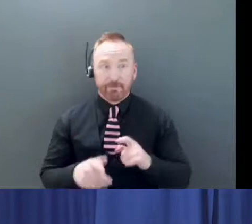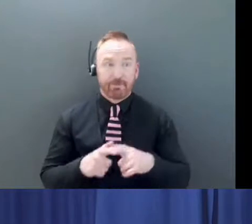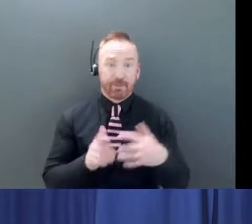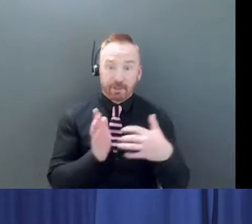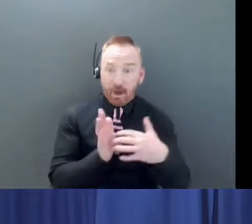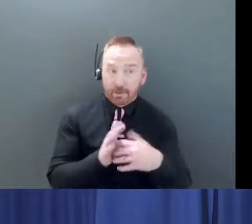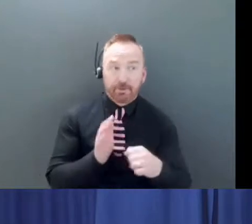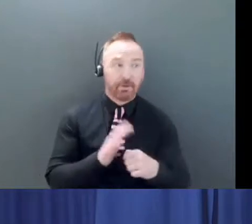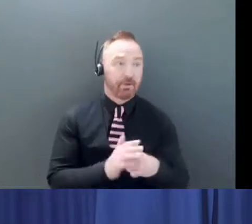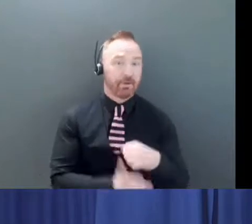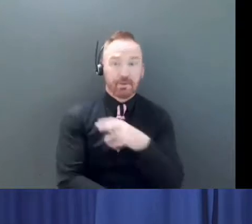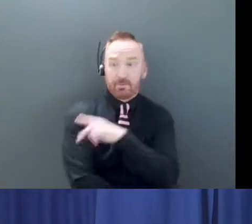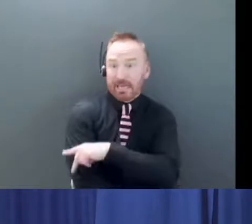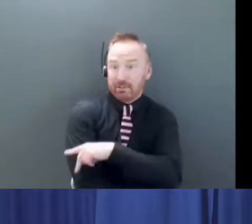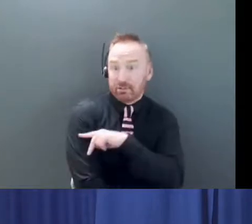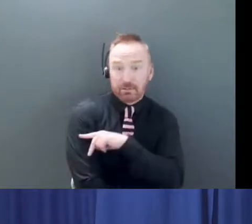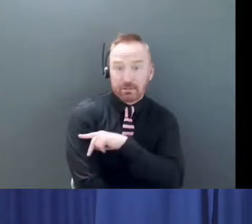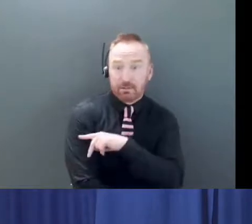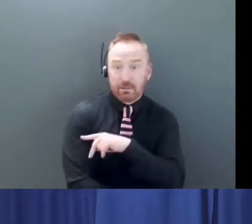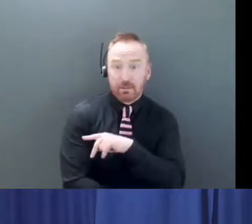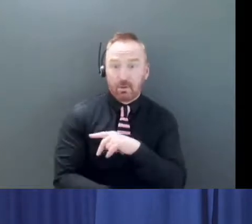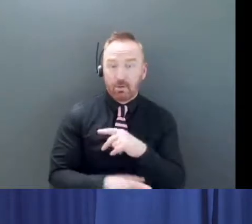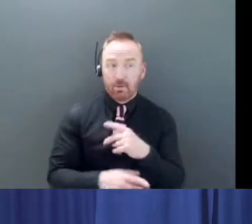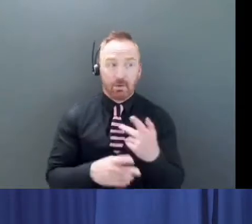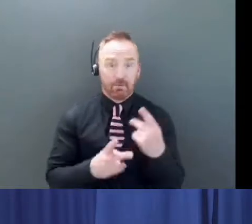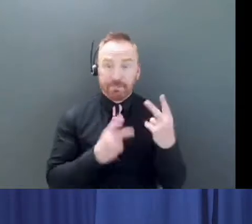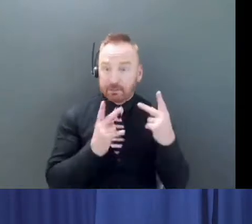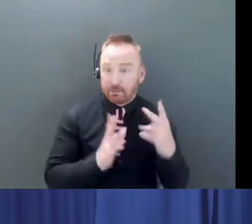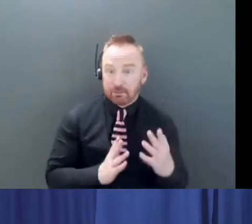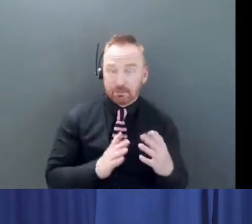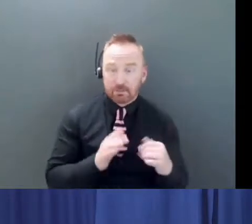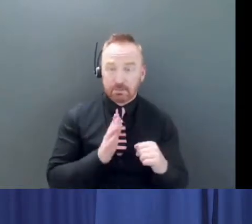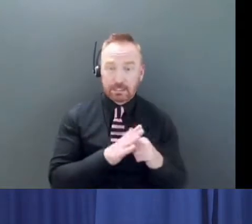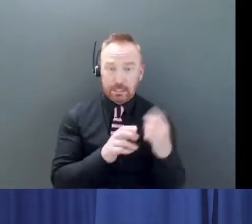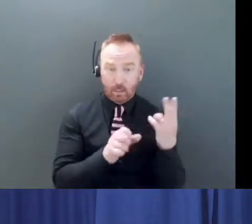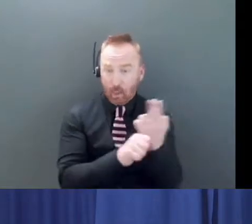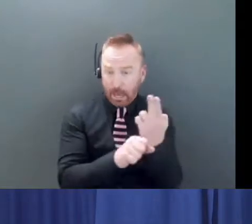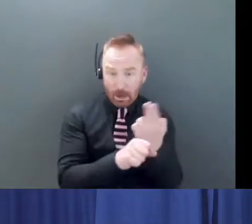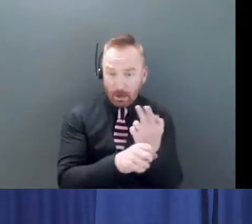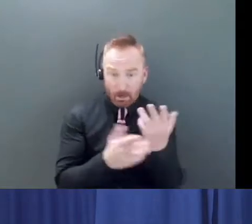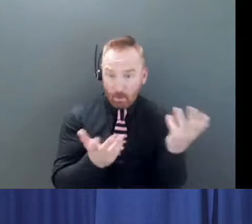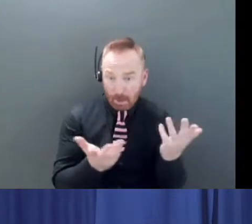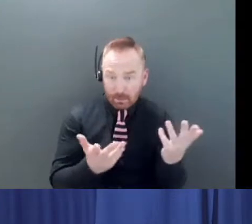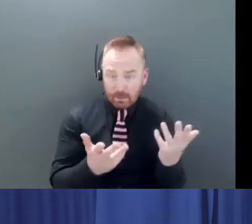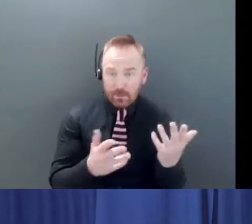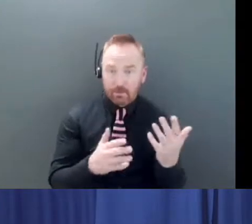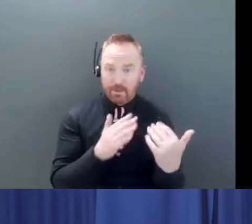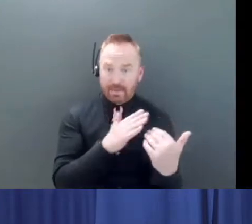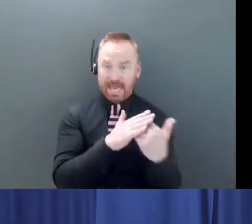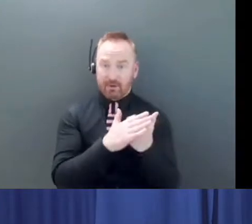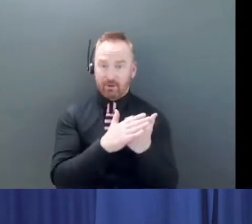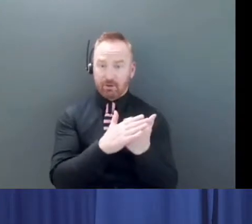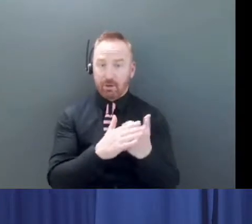to wear or visiters.